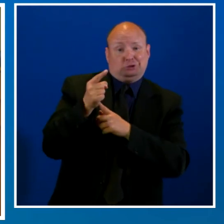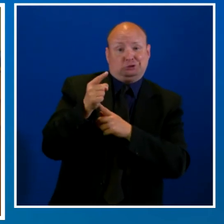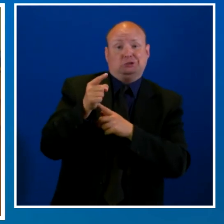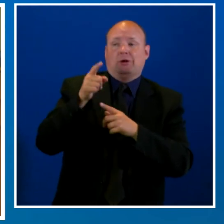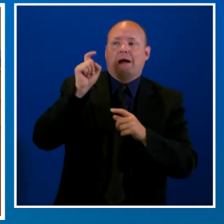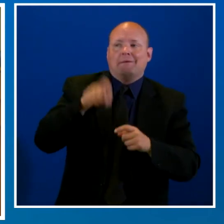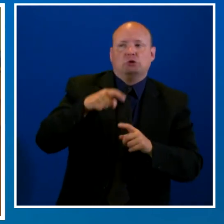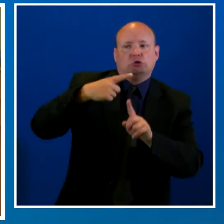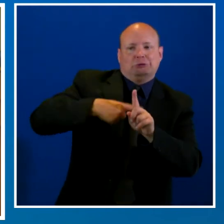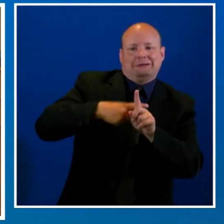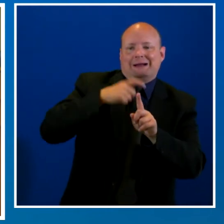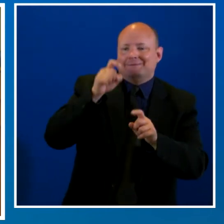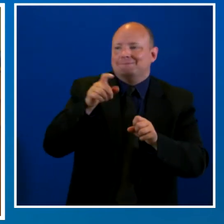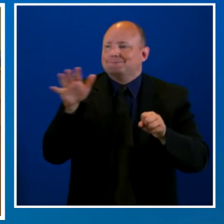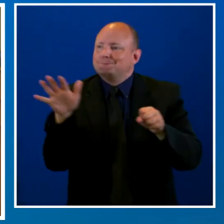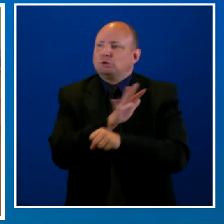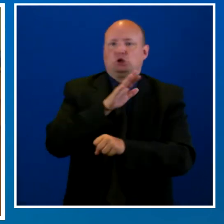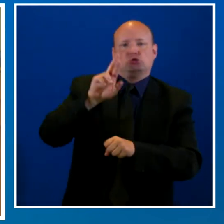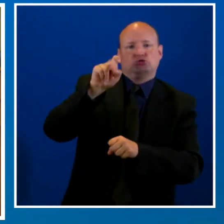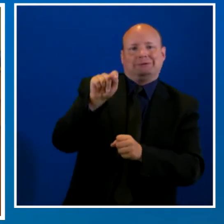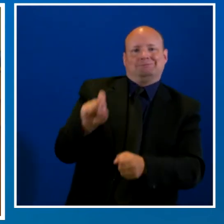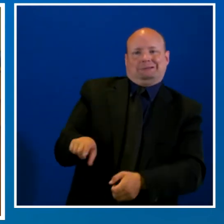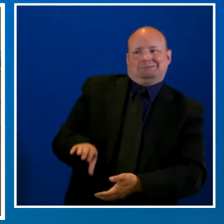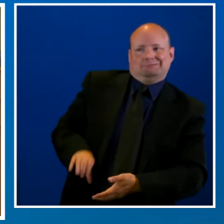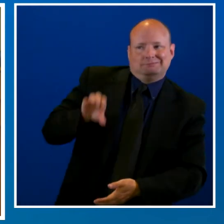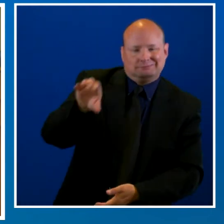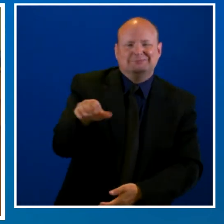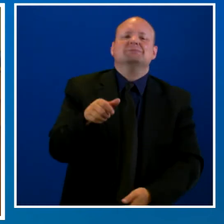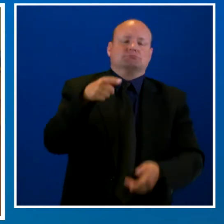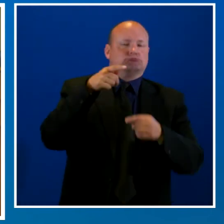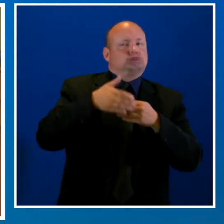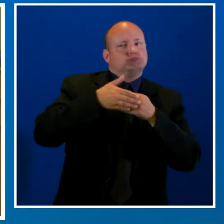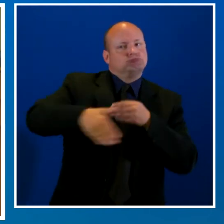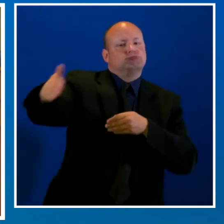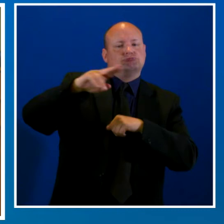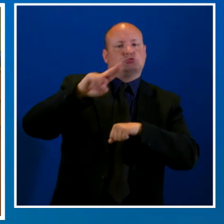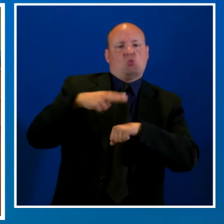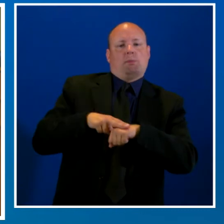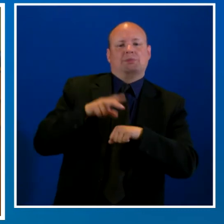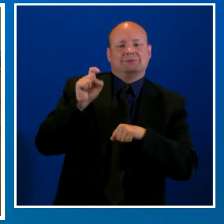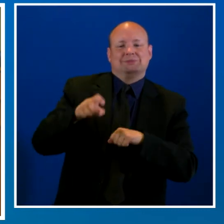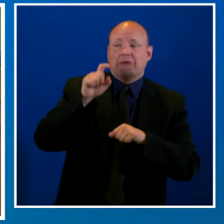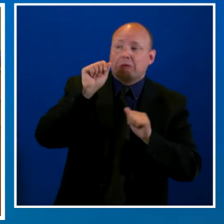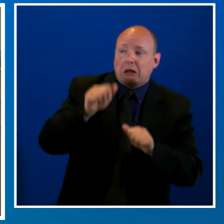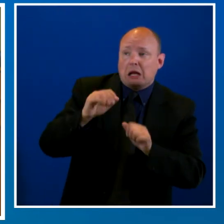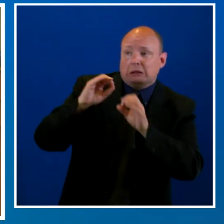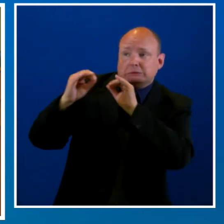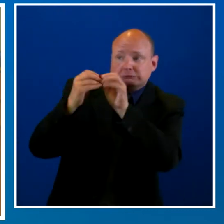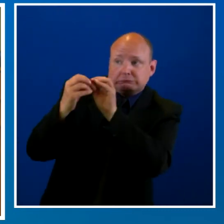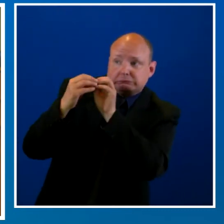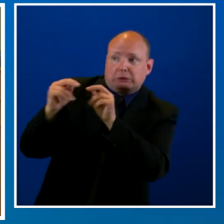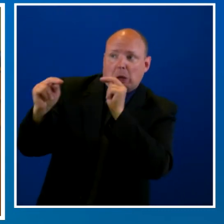reduced rent negotiated with their landlord or actively seek rental assistance funding.